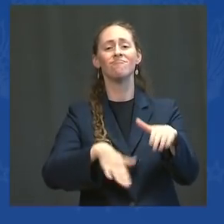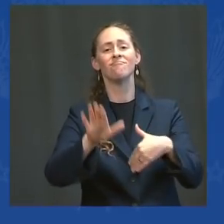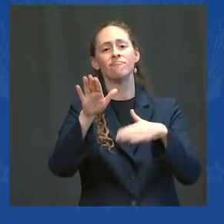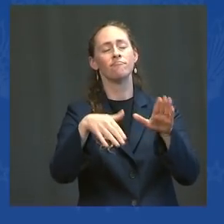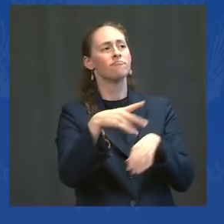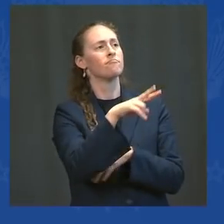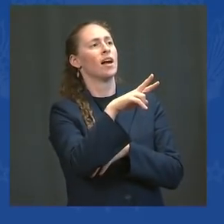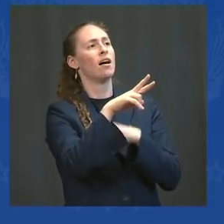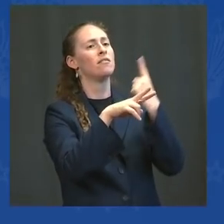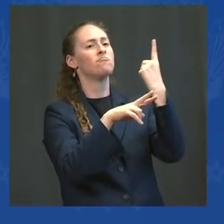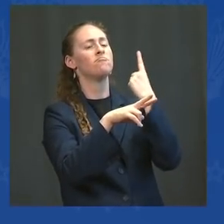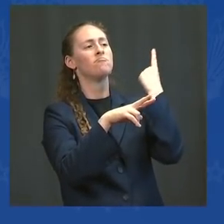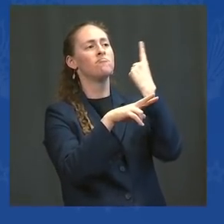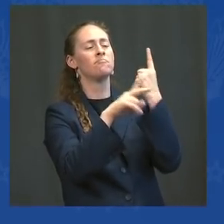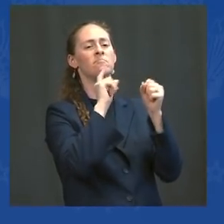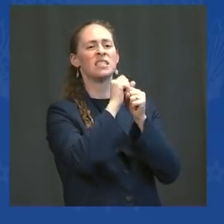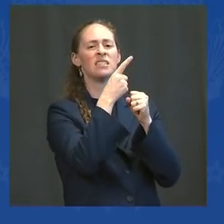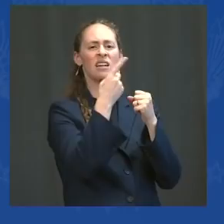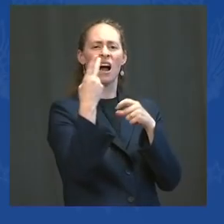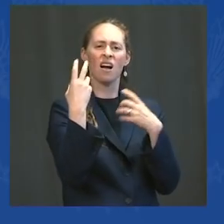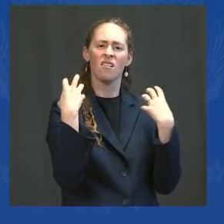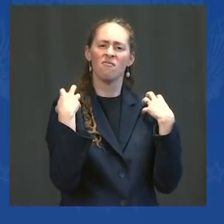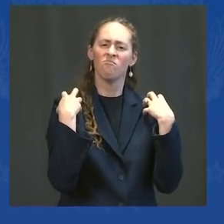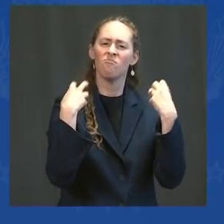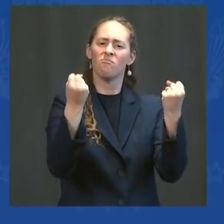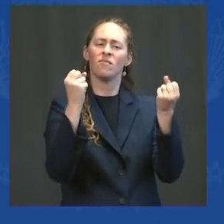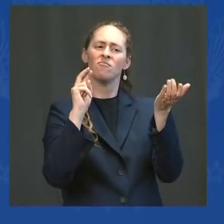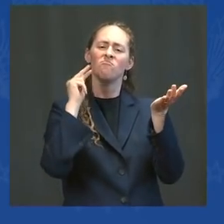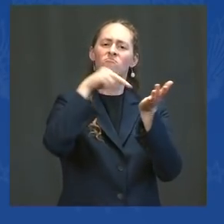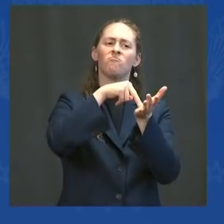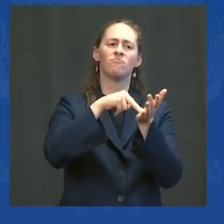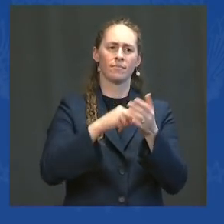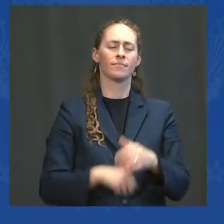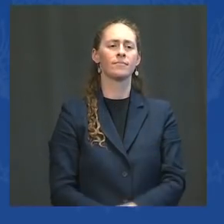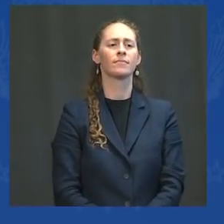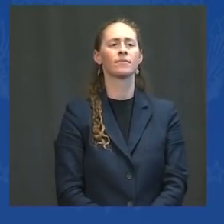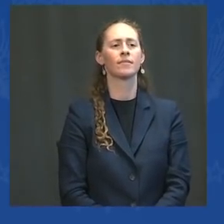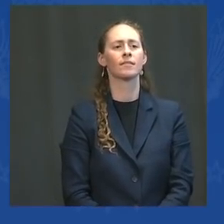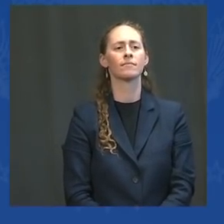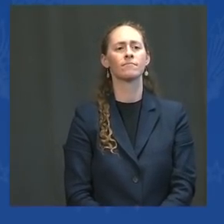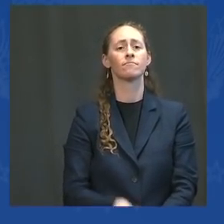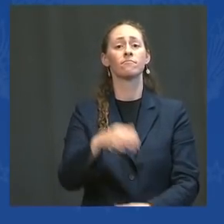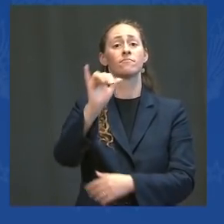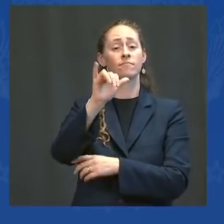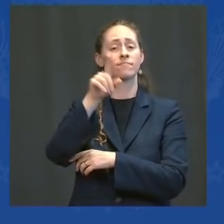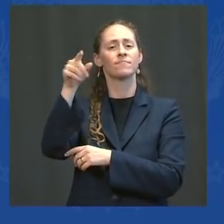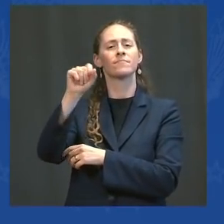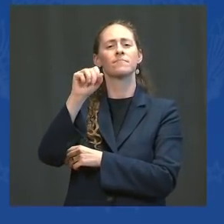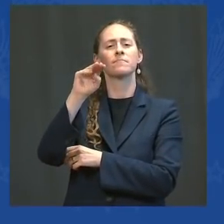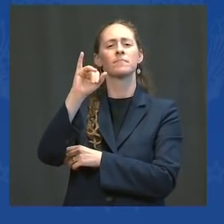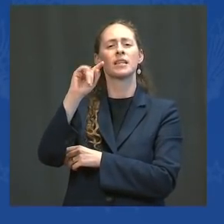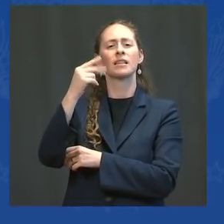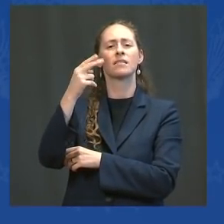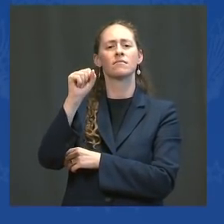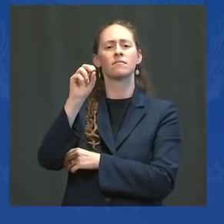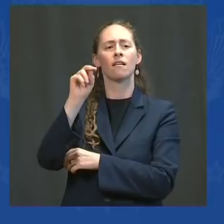The third medal will be displayed at the Smithsonian Museum with a plaque honoring all law enforcement that protected the Capitol on January 6th,